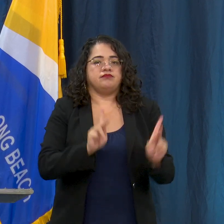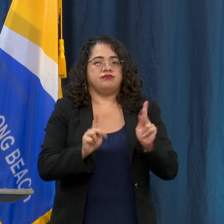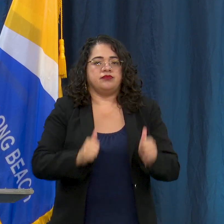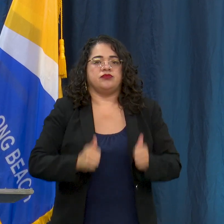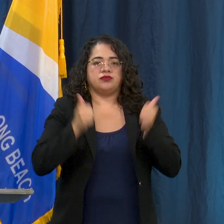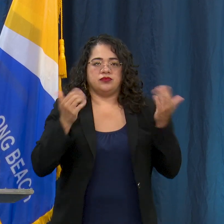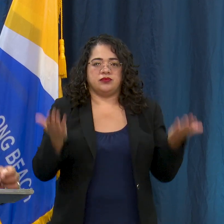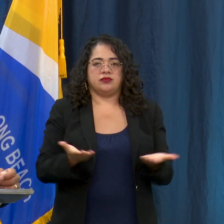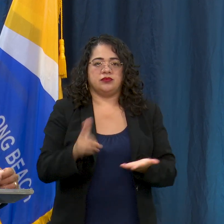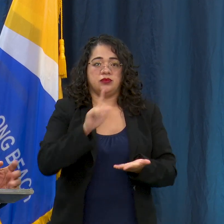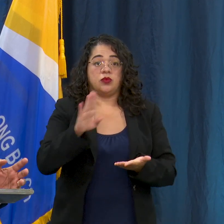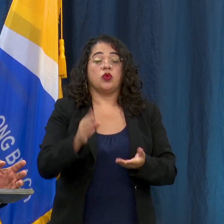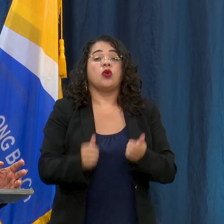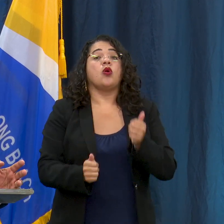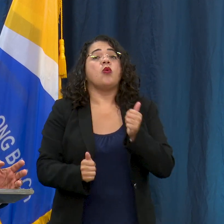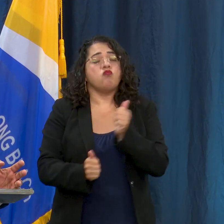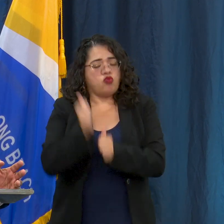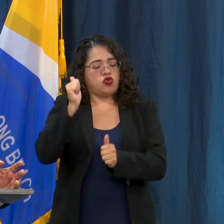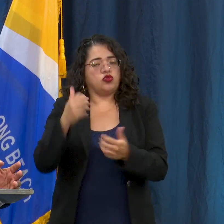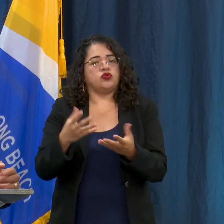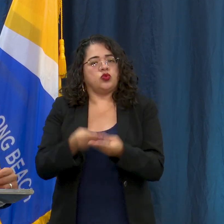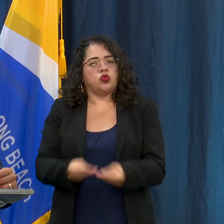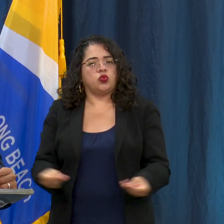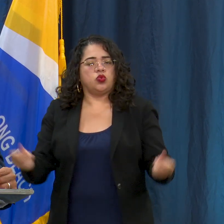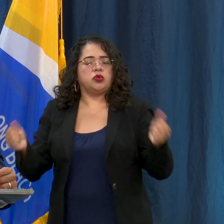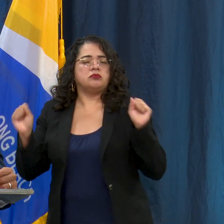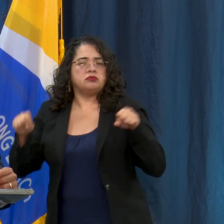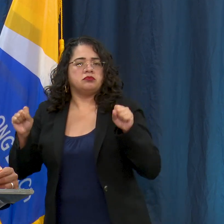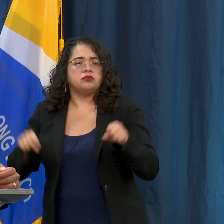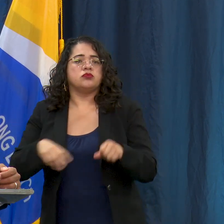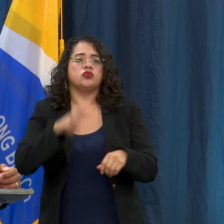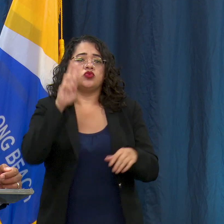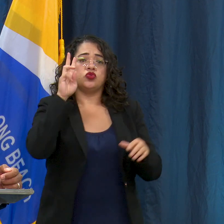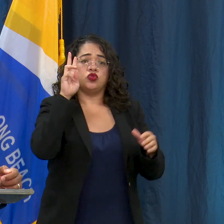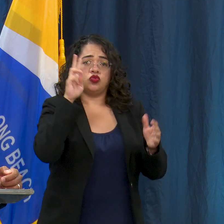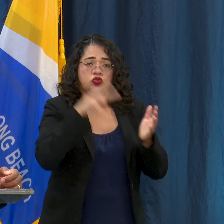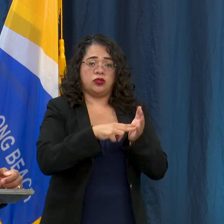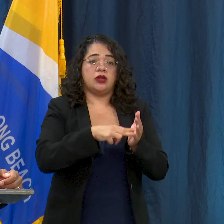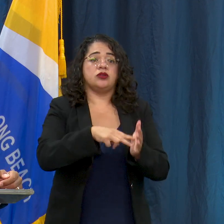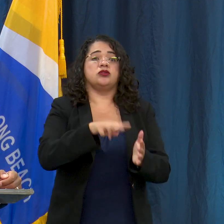them have all recovered approximately 2,350 of them have recovered and